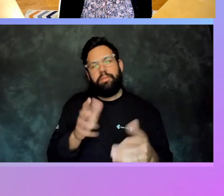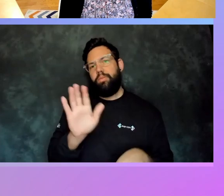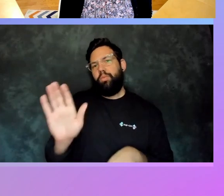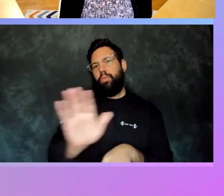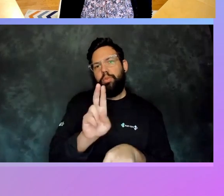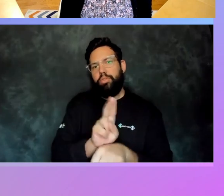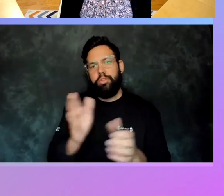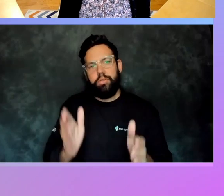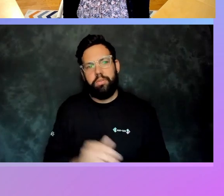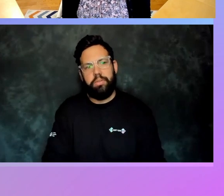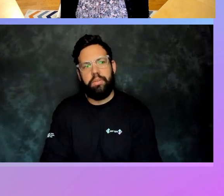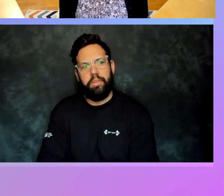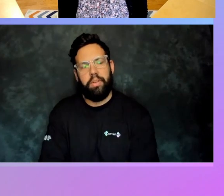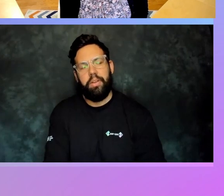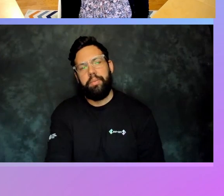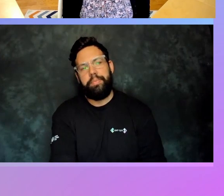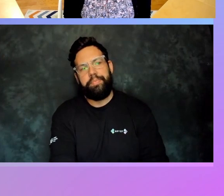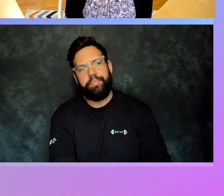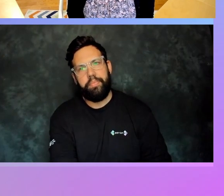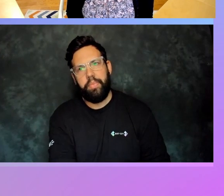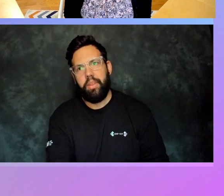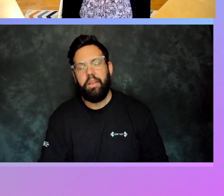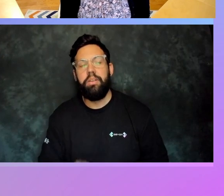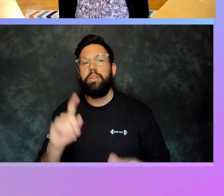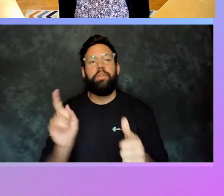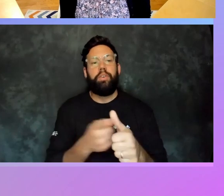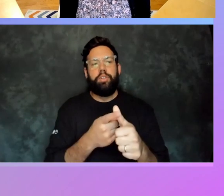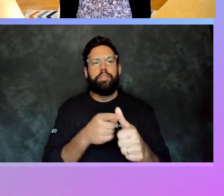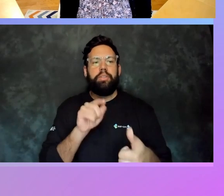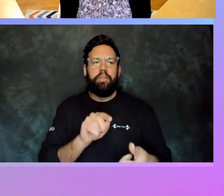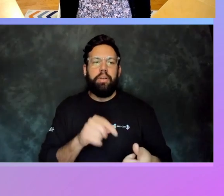all. So how do we support this shift in thinking and integrate accessibility to the